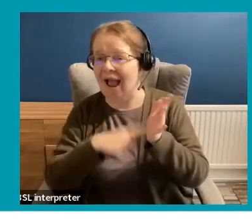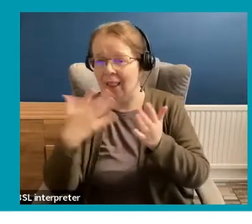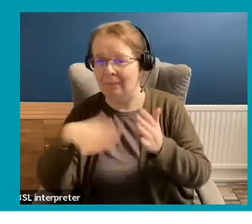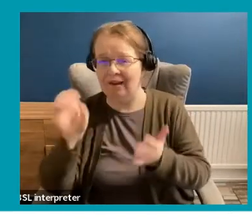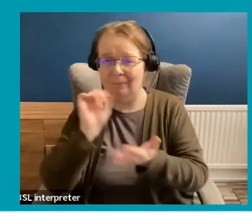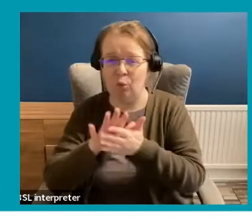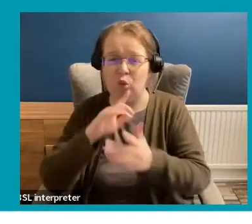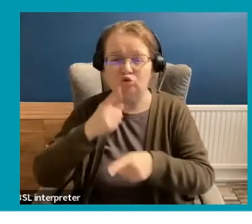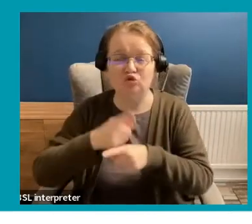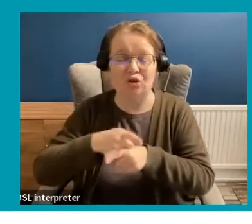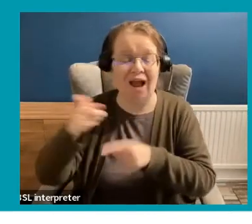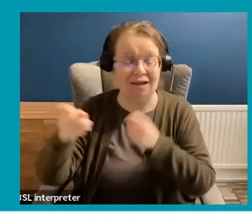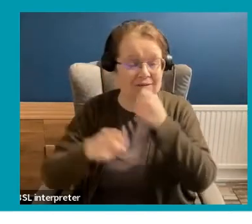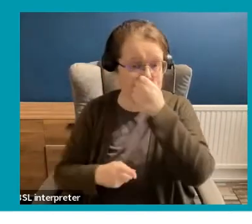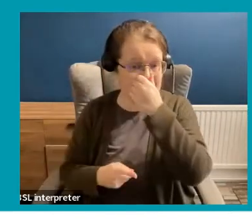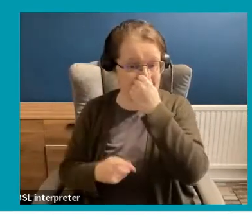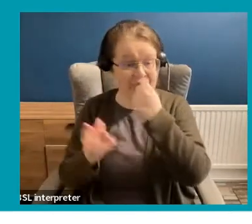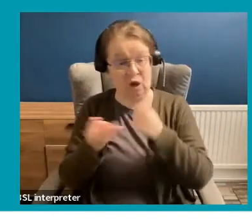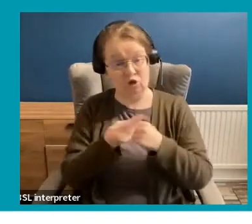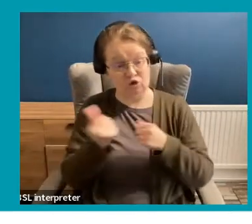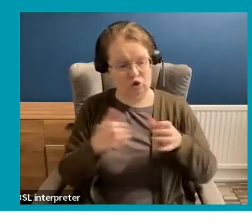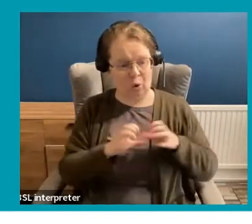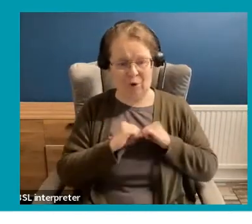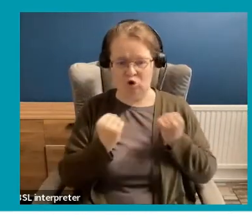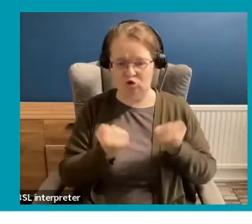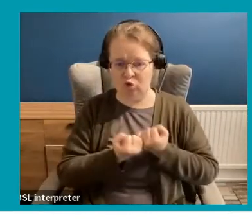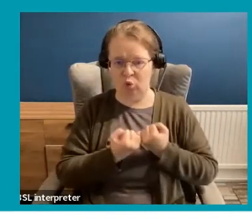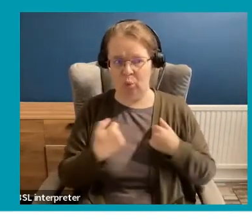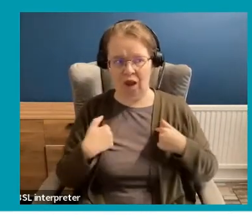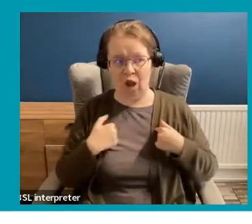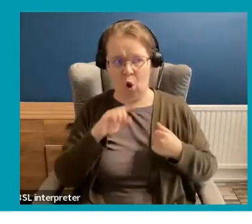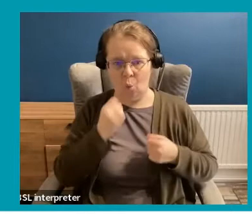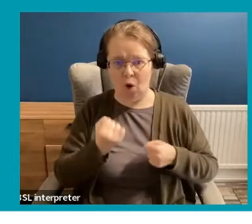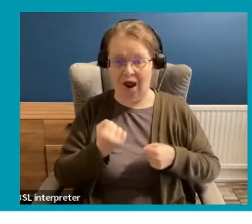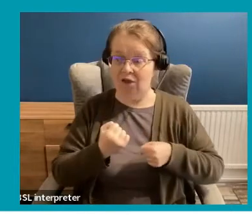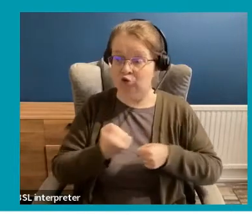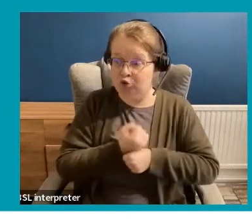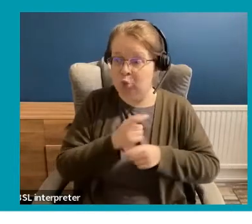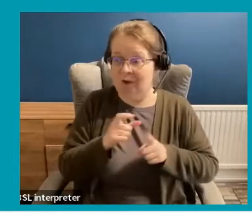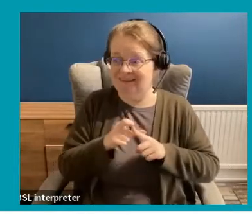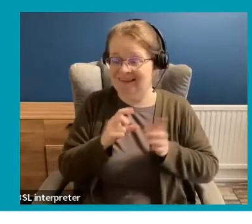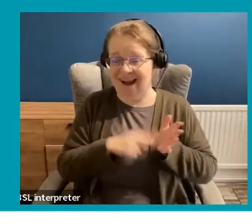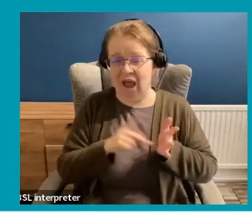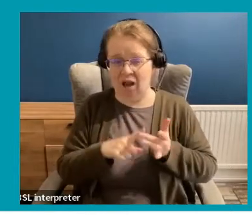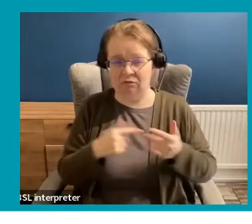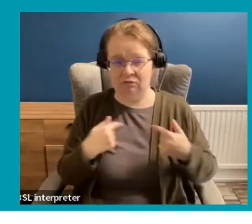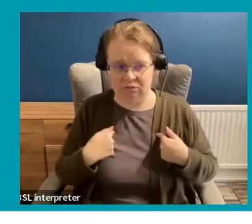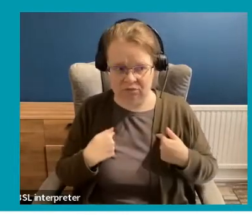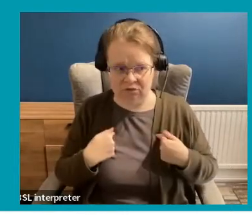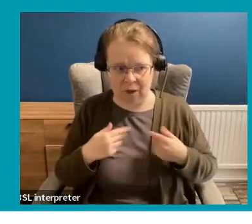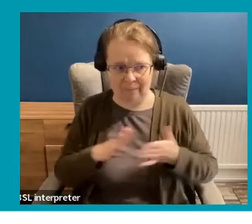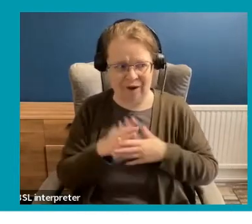sometimes some groups might feel if we are going to do DNI does that mean I'm going to lose something like something's going to be